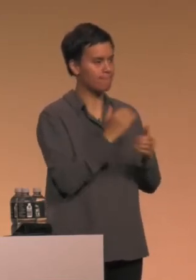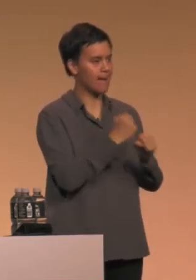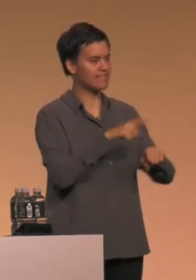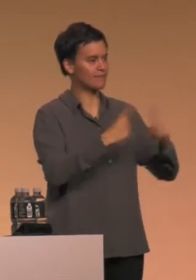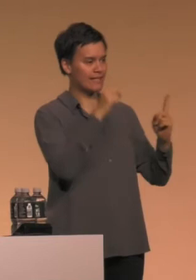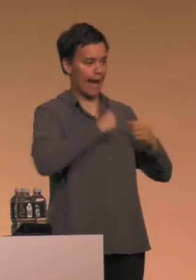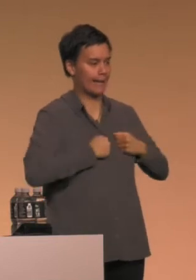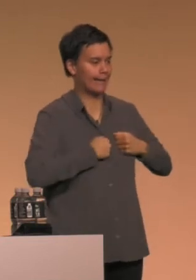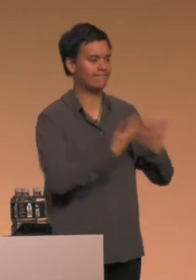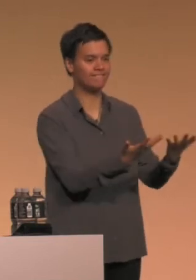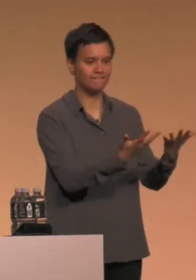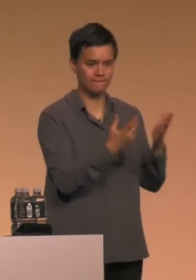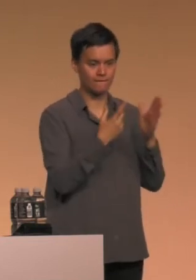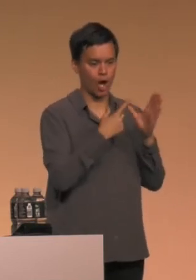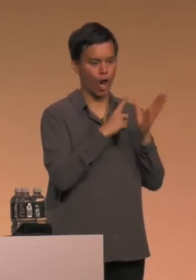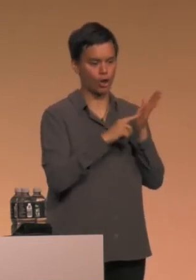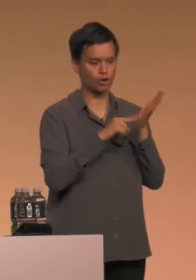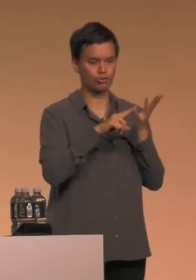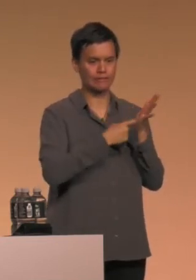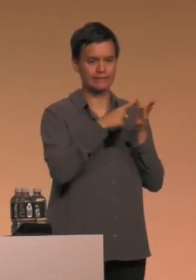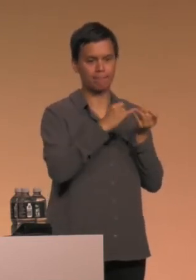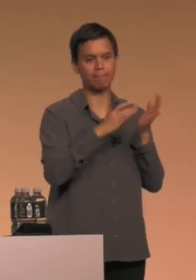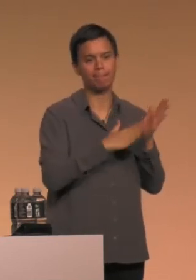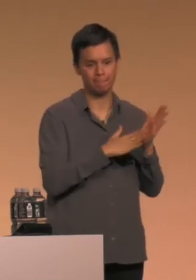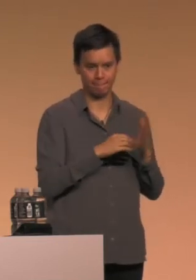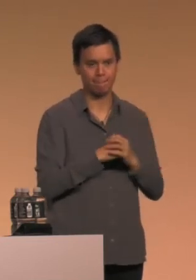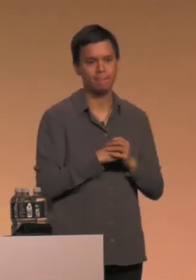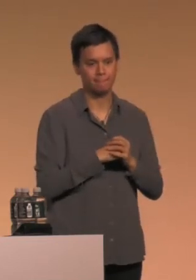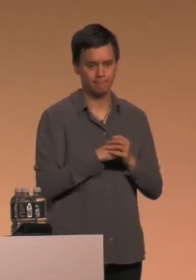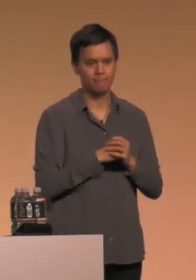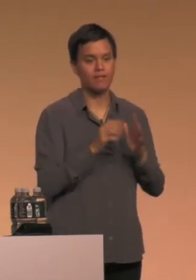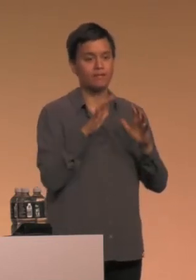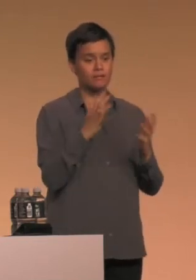Nurses want the lived reality of nursing to meet this expectation so they feel